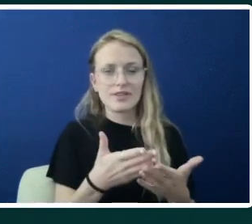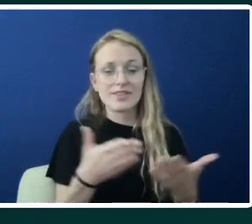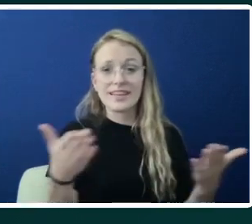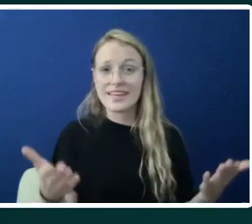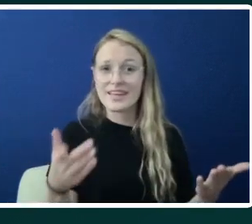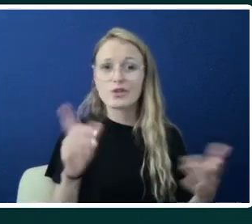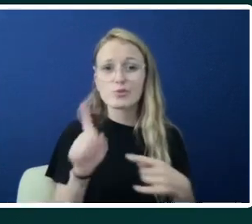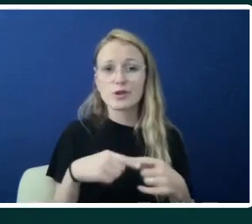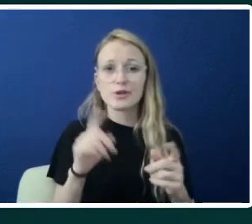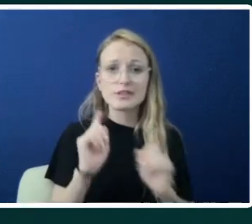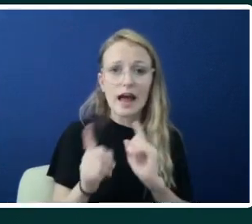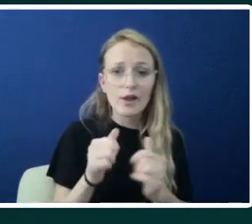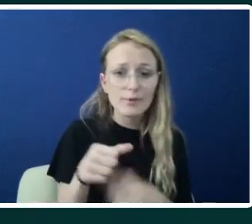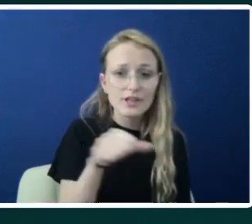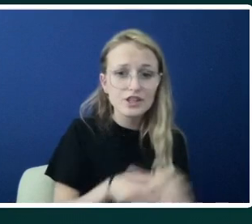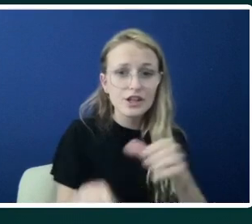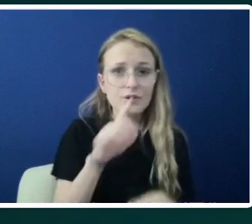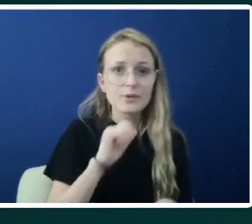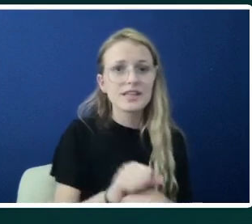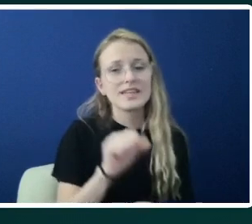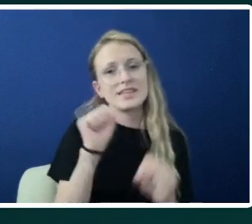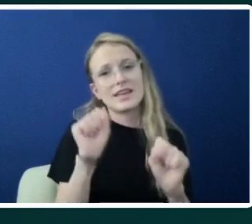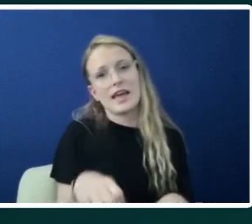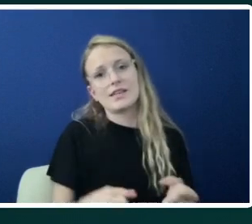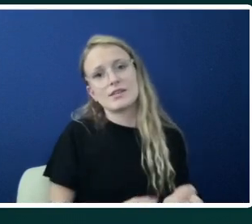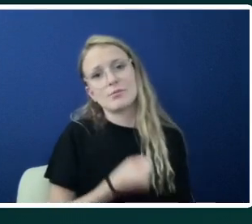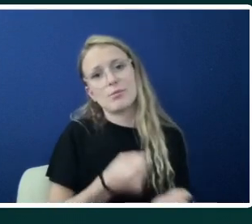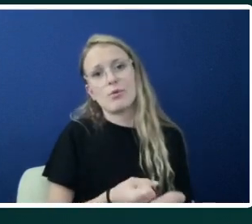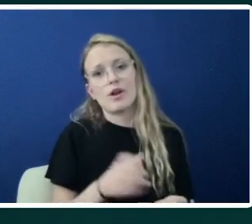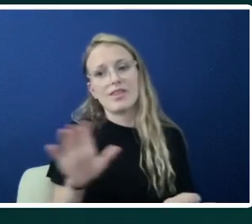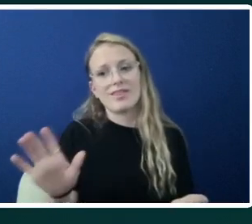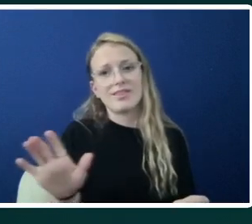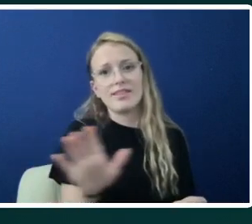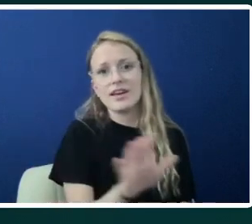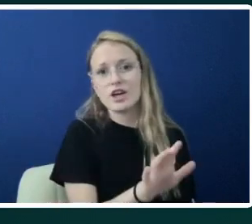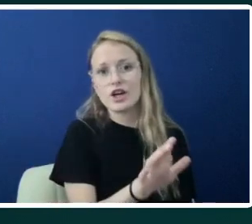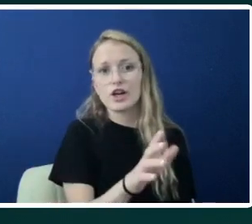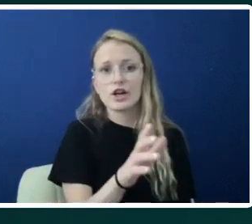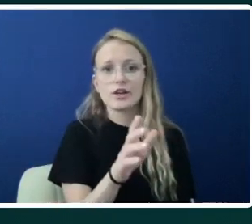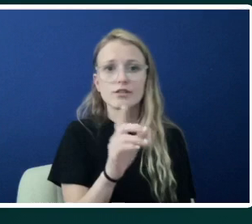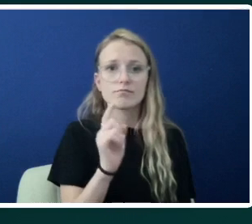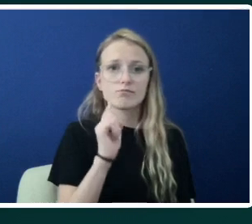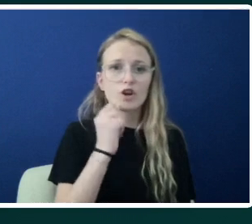really can, you know, support those, you know, those deeper critical thinking skills. And also,